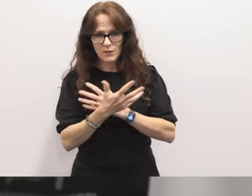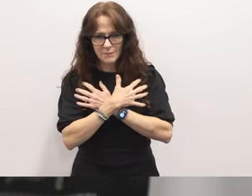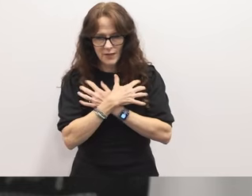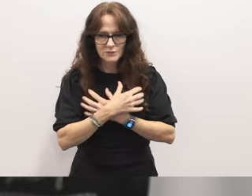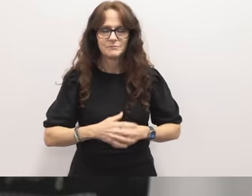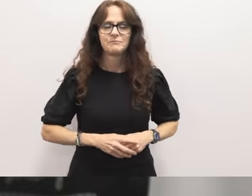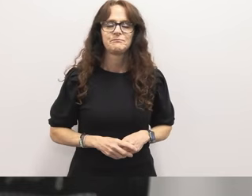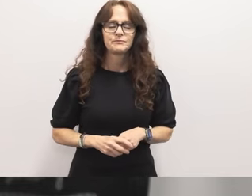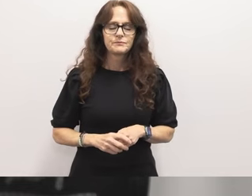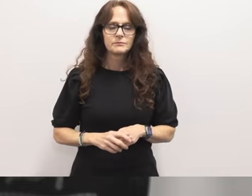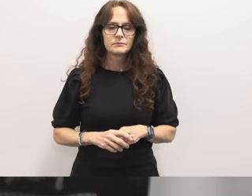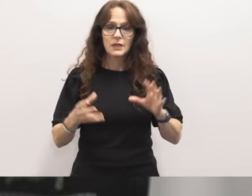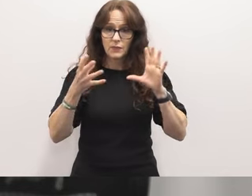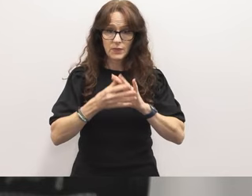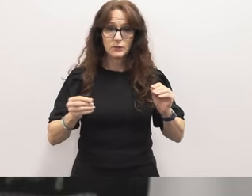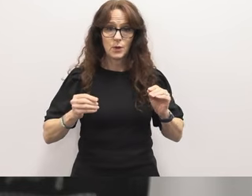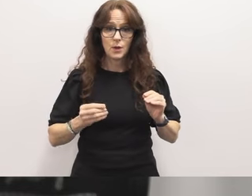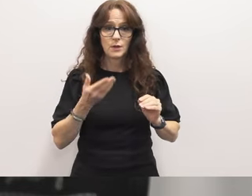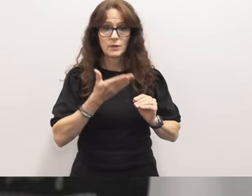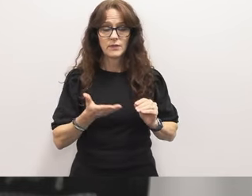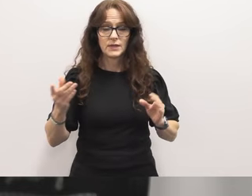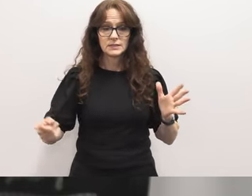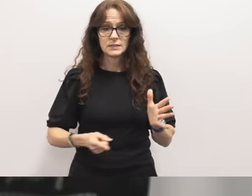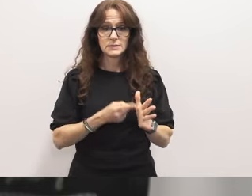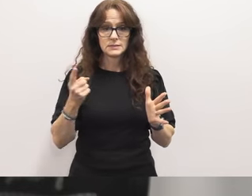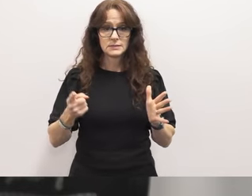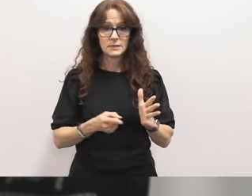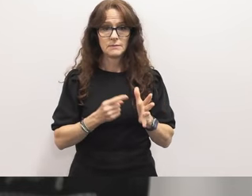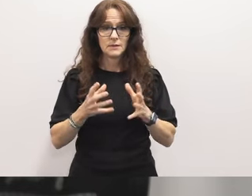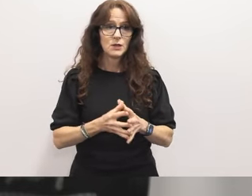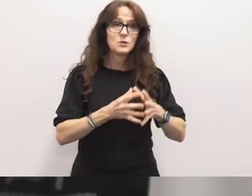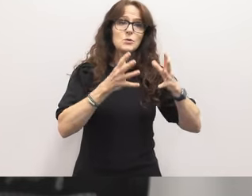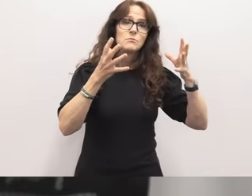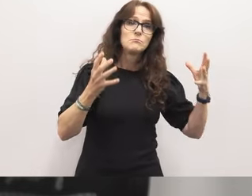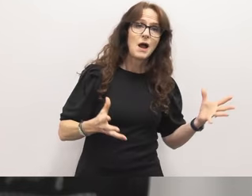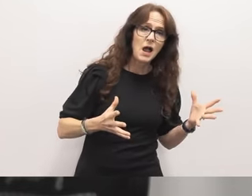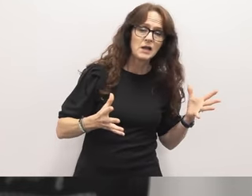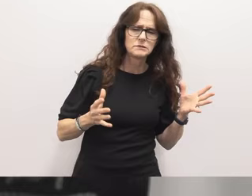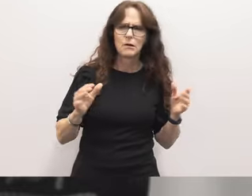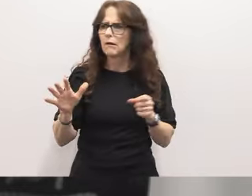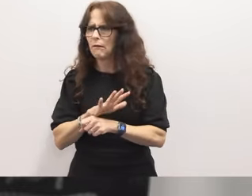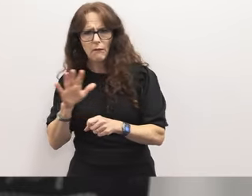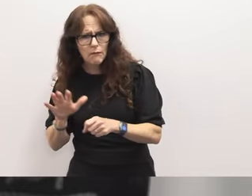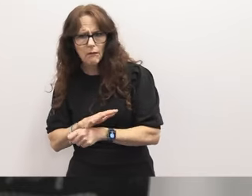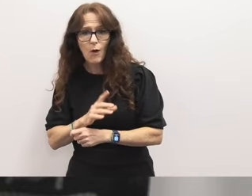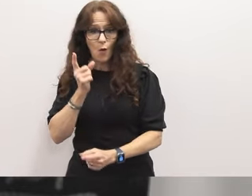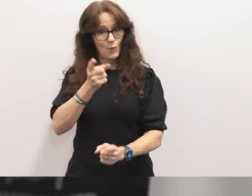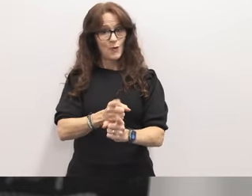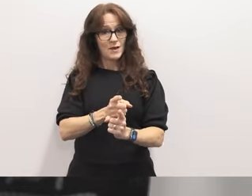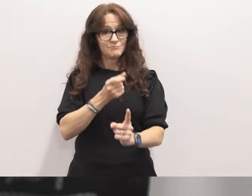you know the story where things are sometimes too much or too little or just right.